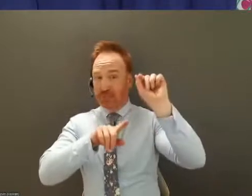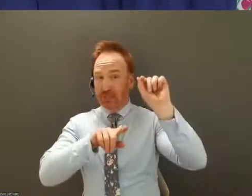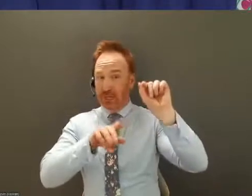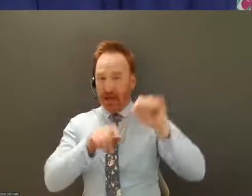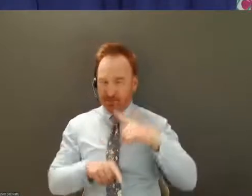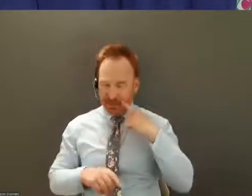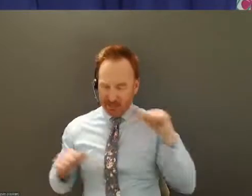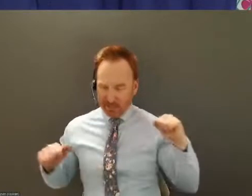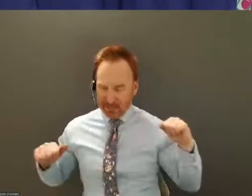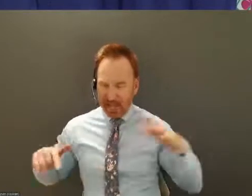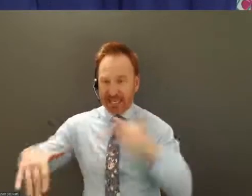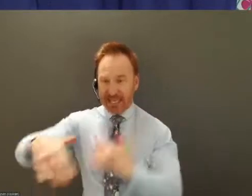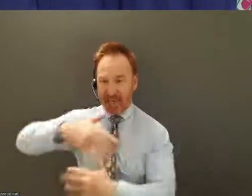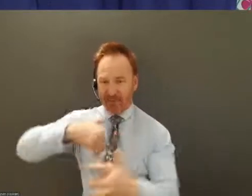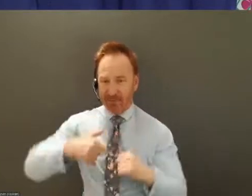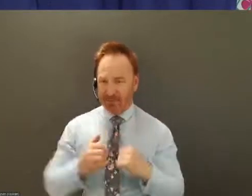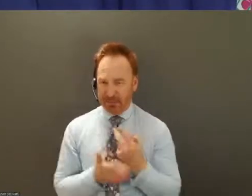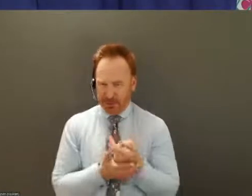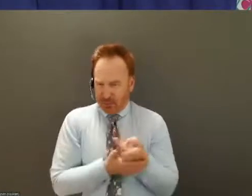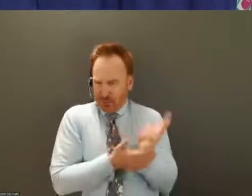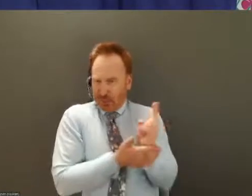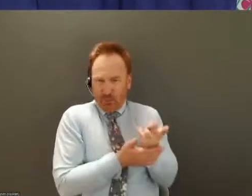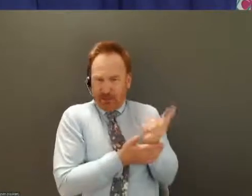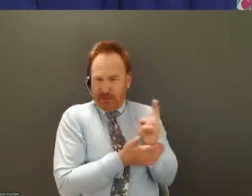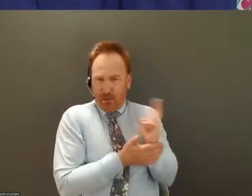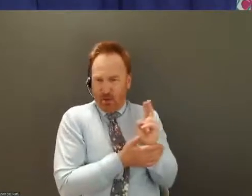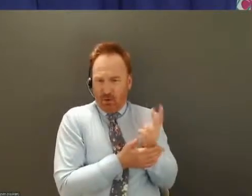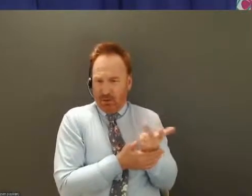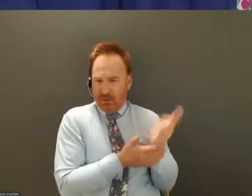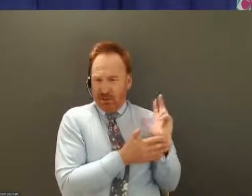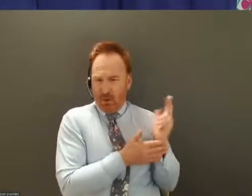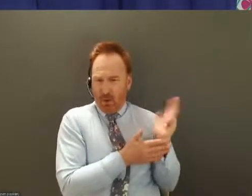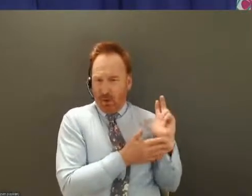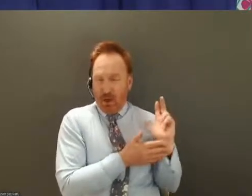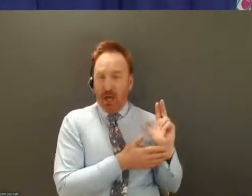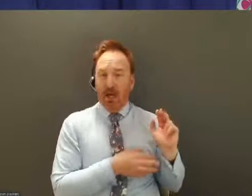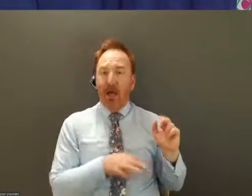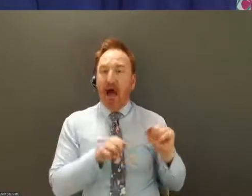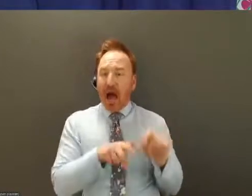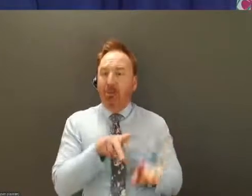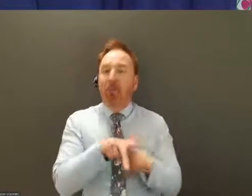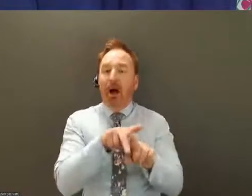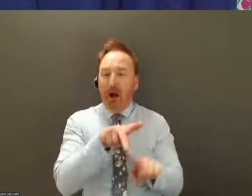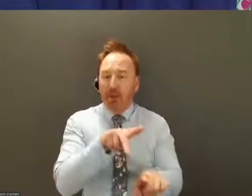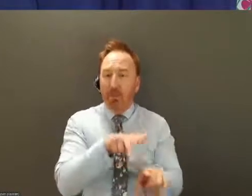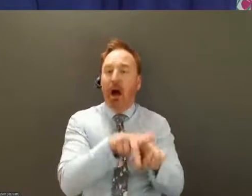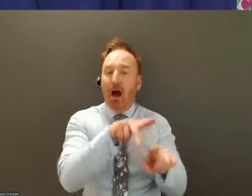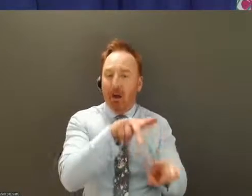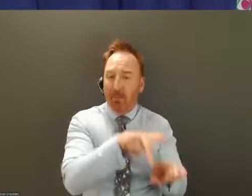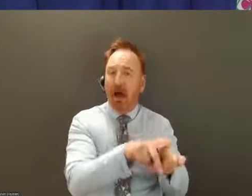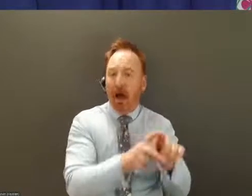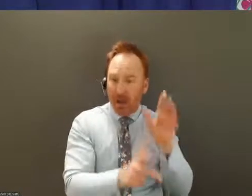our age range is one to 90 years old and all the screenings have